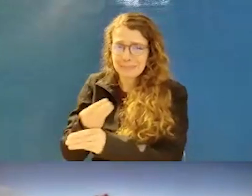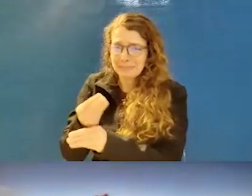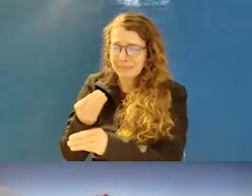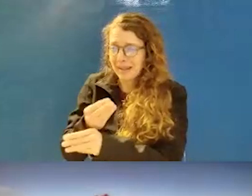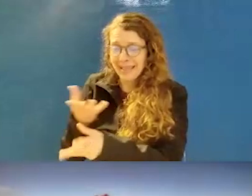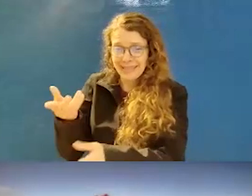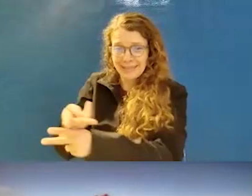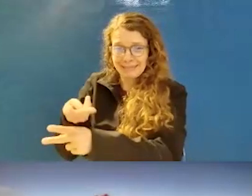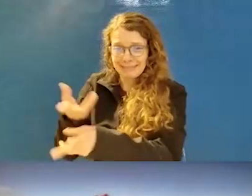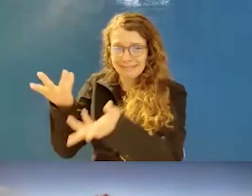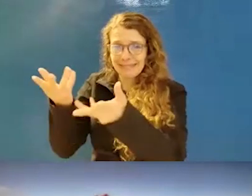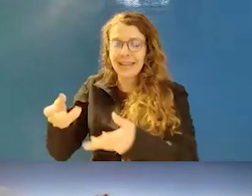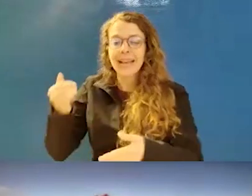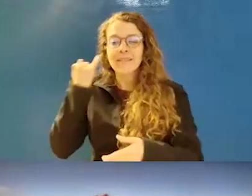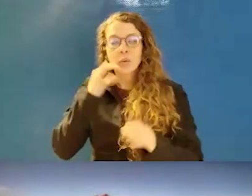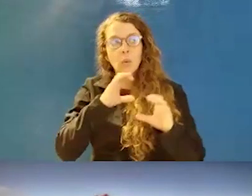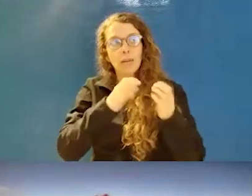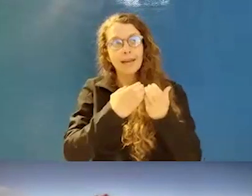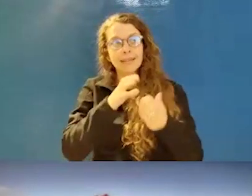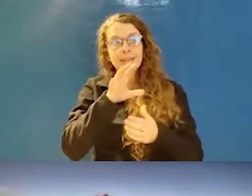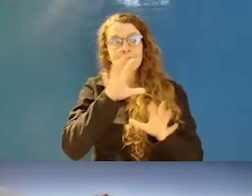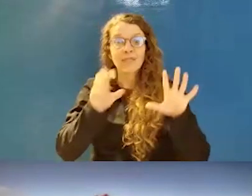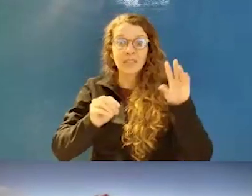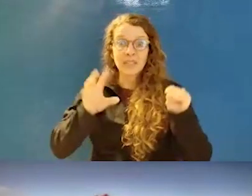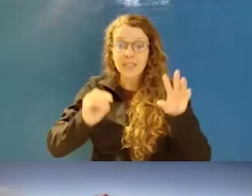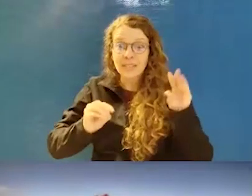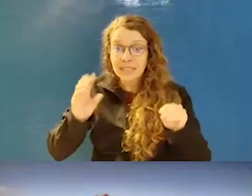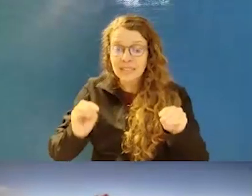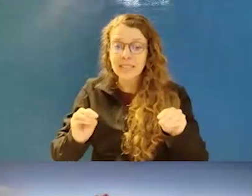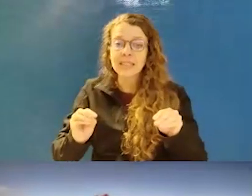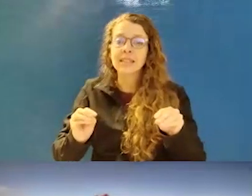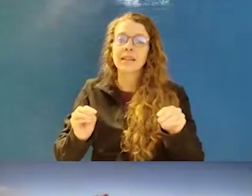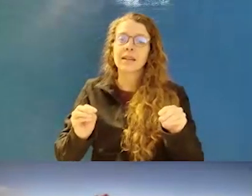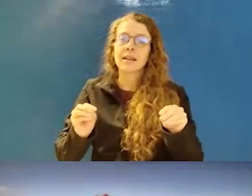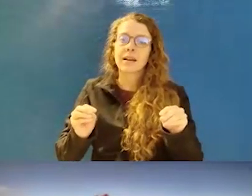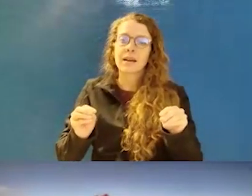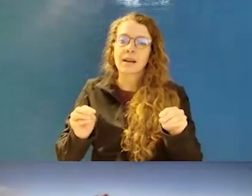You know, if your class is 50/50, you know, cut it in half.